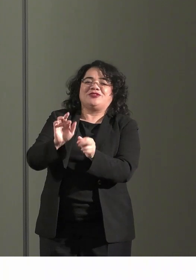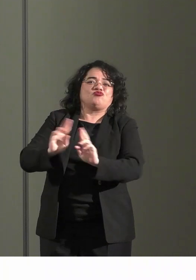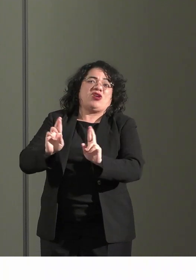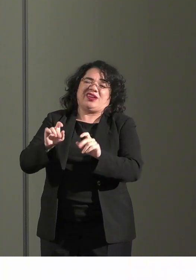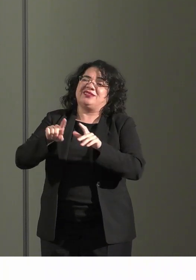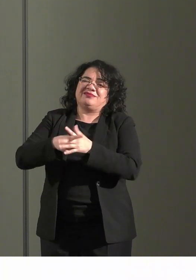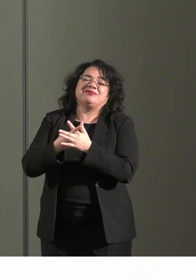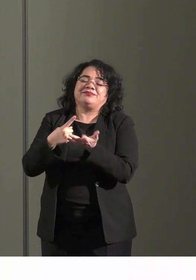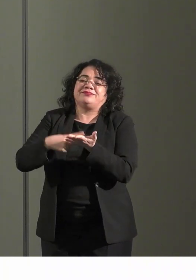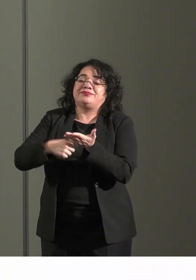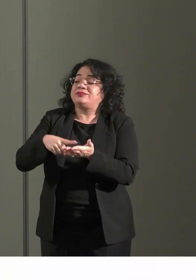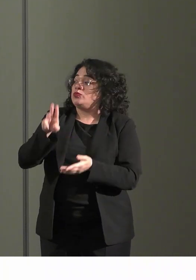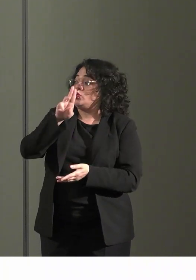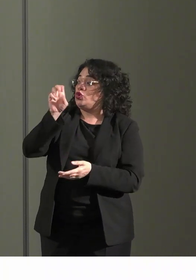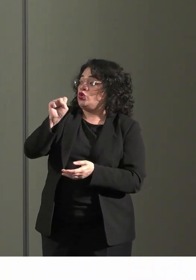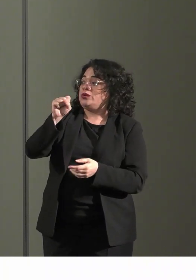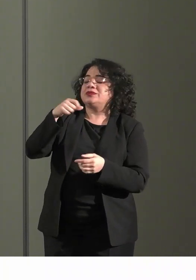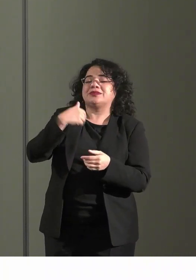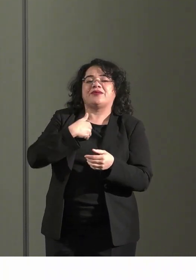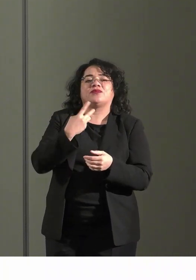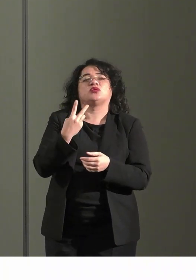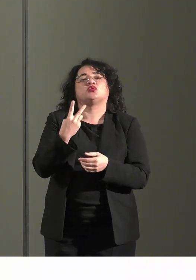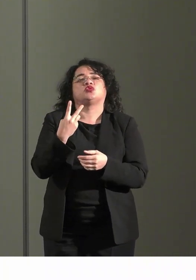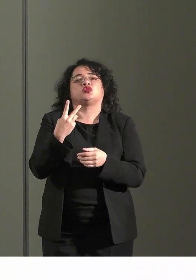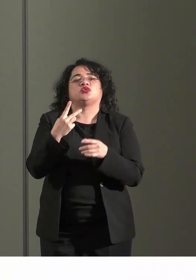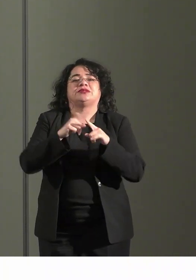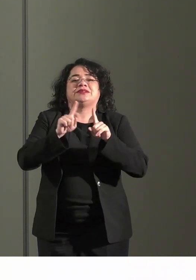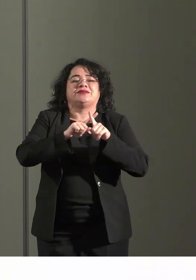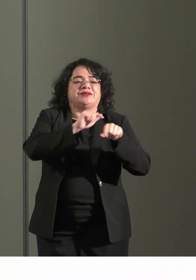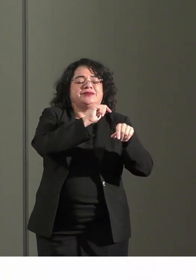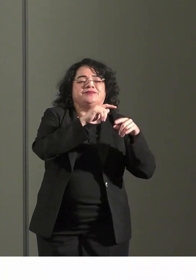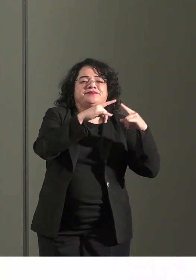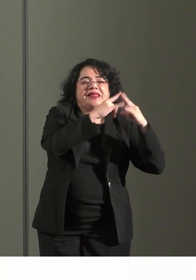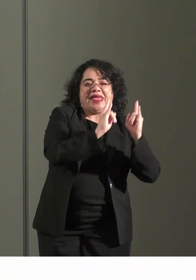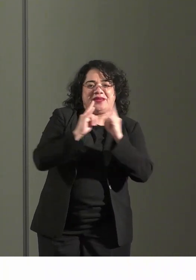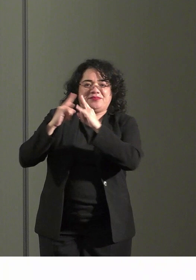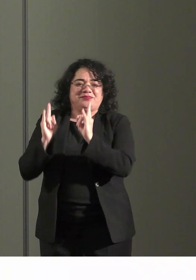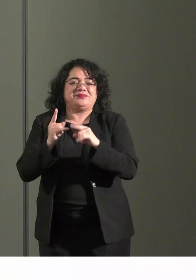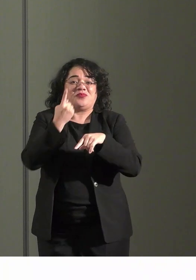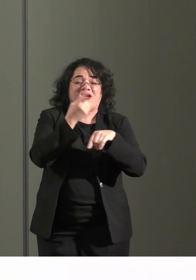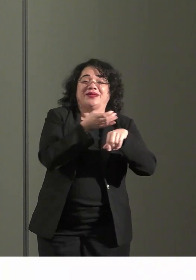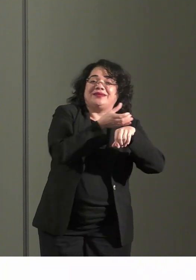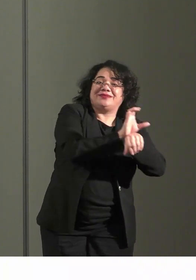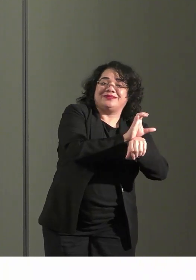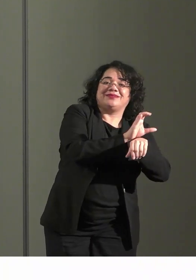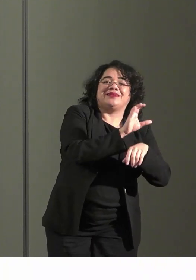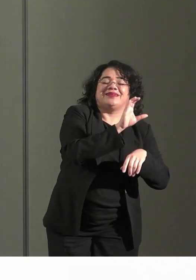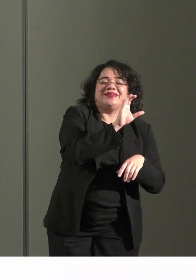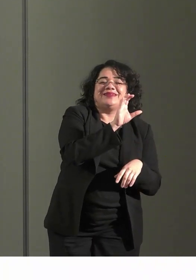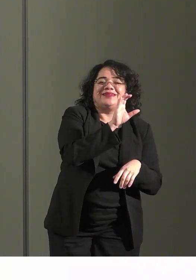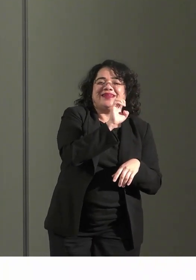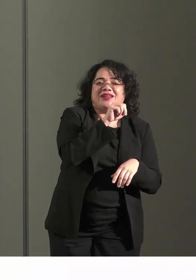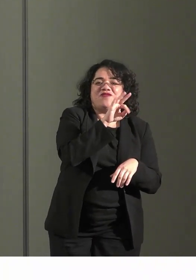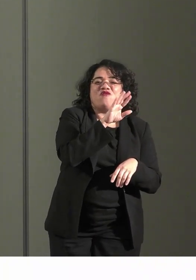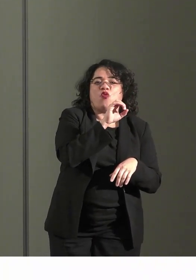U.S. there is two camps enforcement and one that arises under the Americas With Disabilities Act